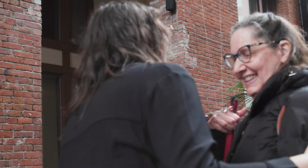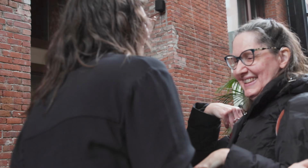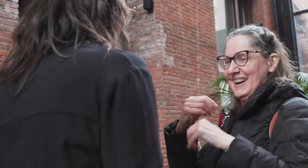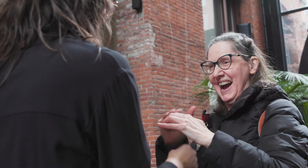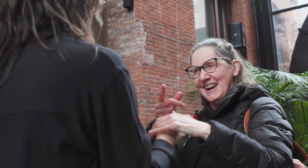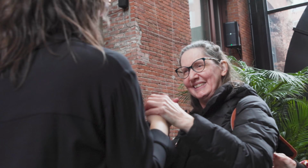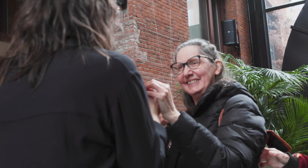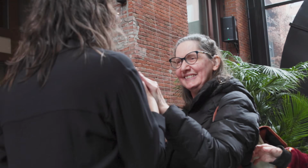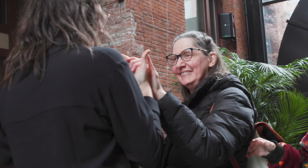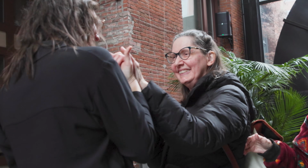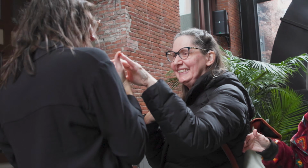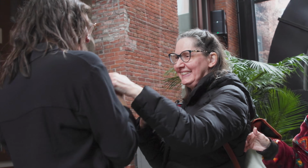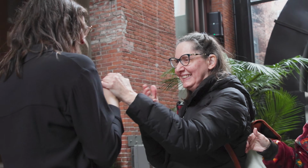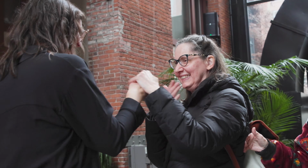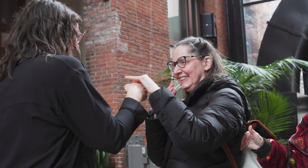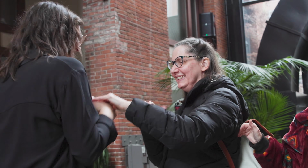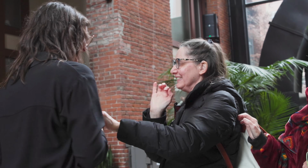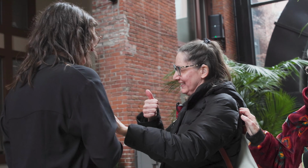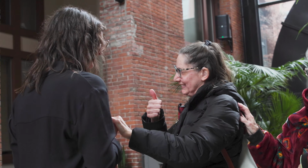[Debra]: How are you? [Michaela]: Doing good! How are you? [Debra]: I’m good.